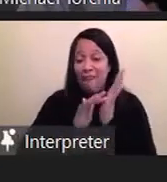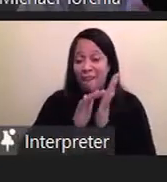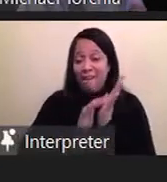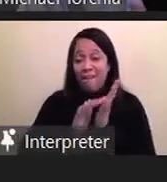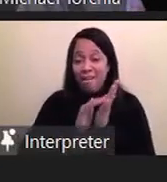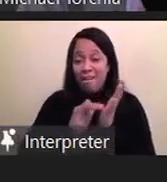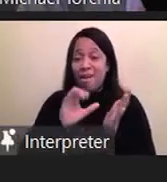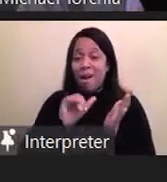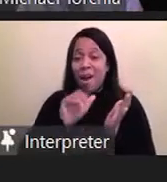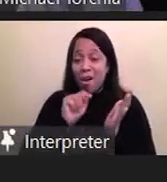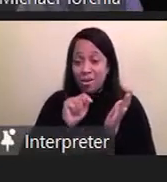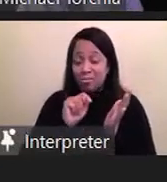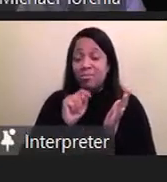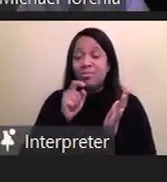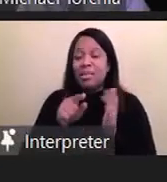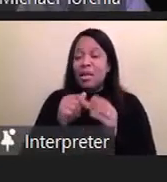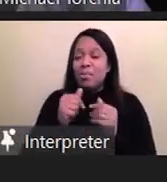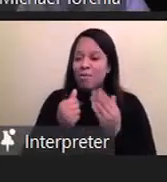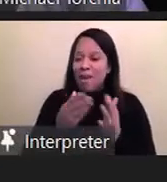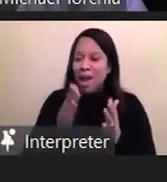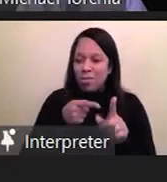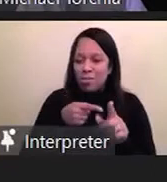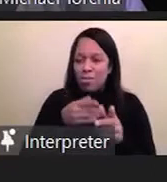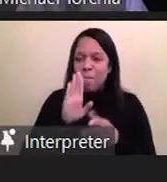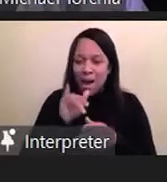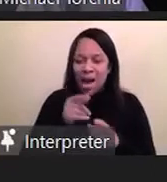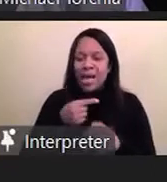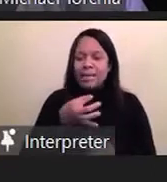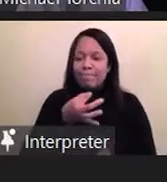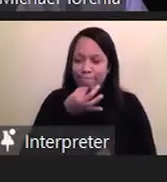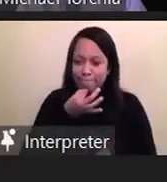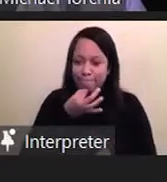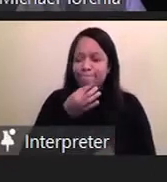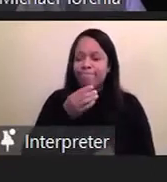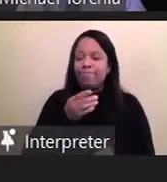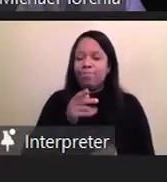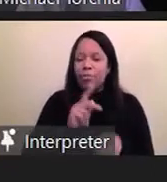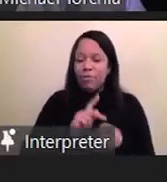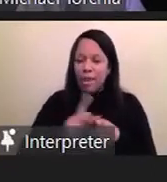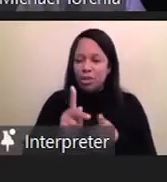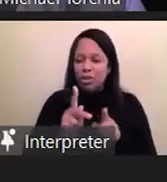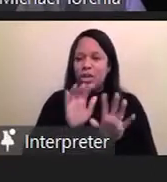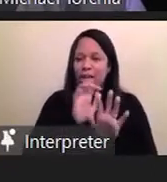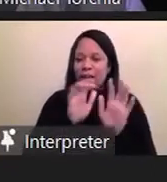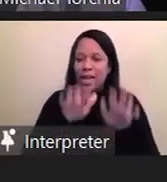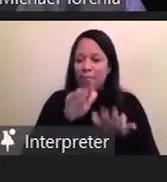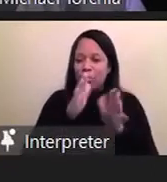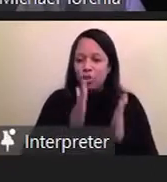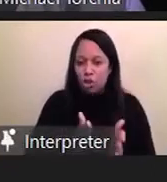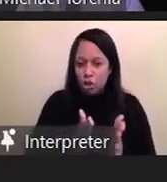by a certified expert CART captioner, who then connects to the blind individual's braille reader.